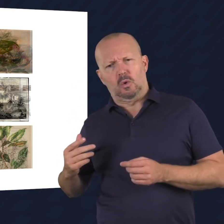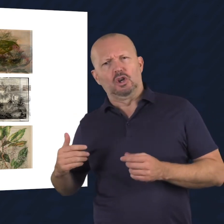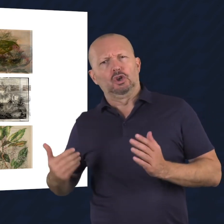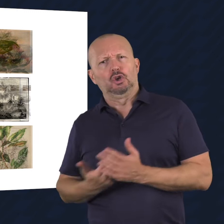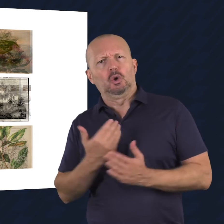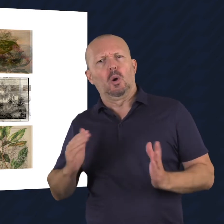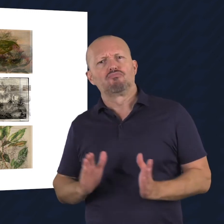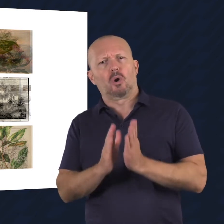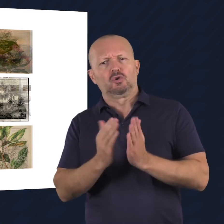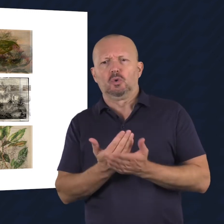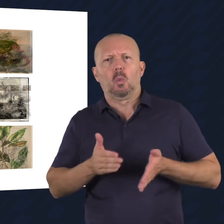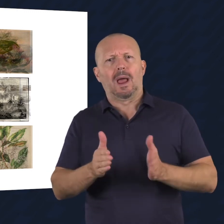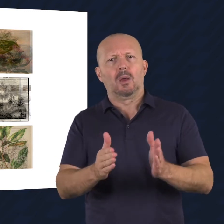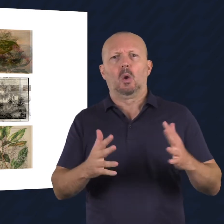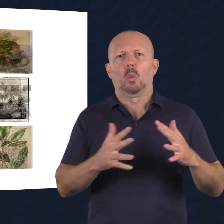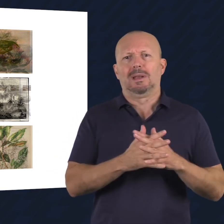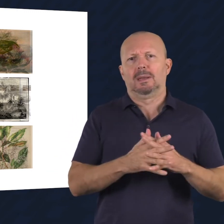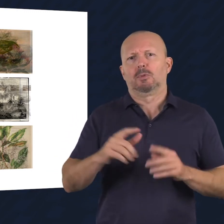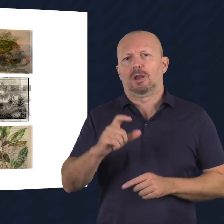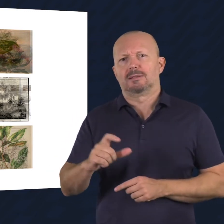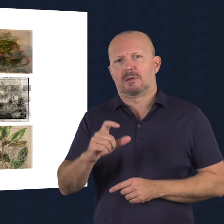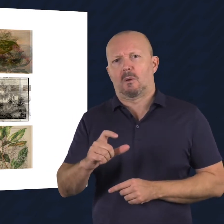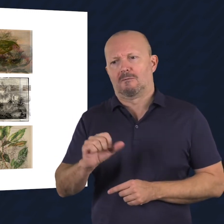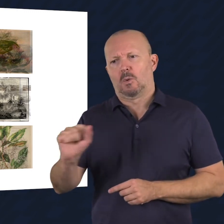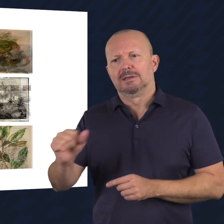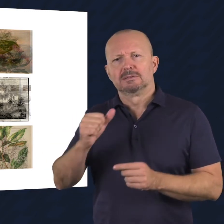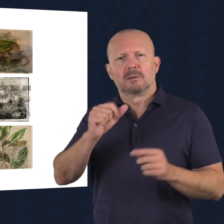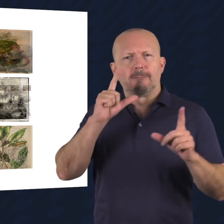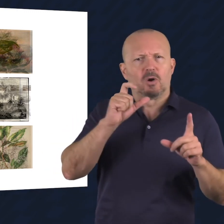a new approach to William Colenso and the Victorian Republic of Letters.